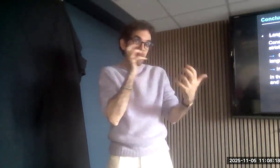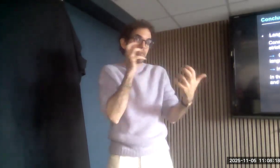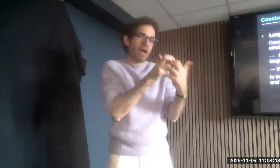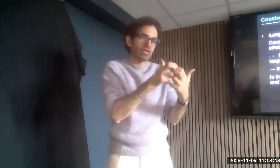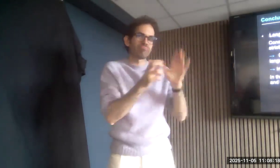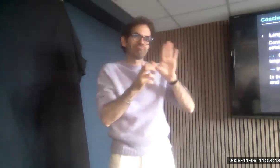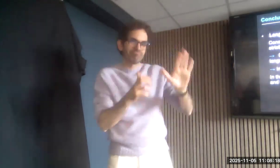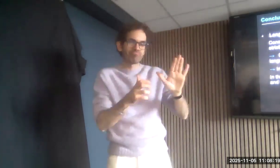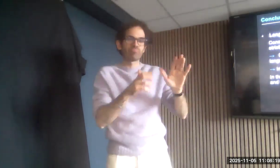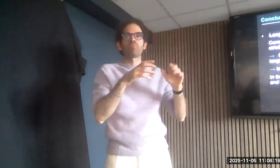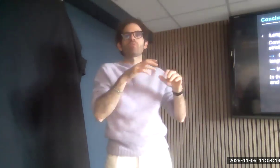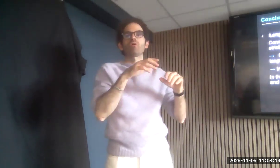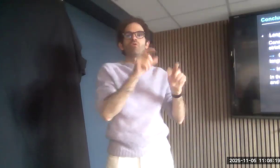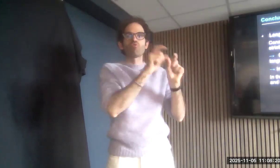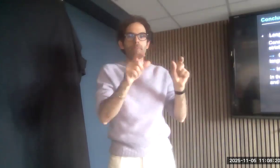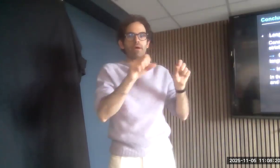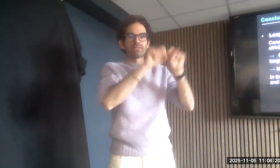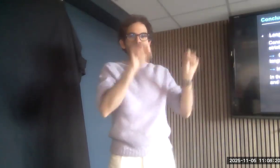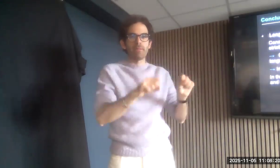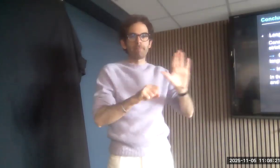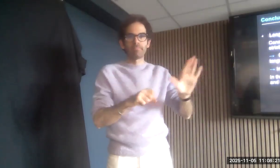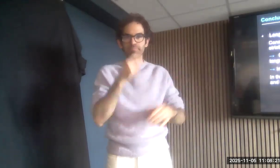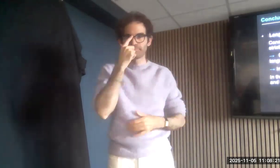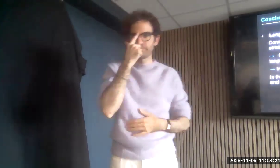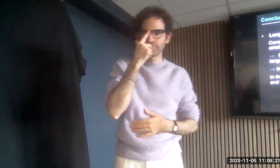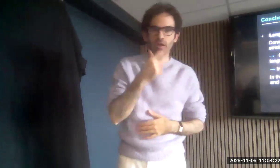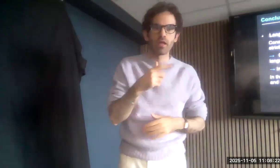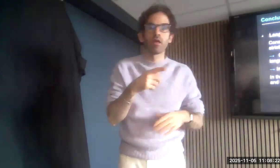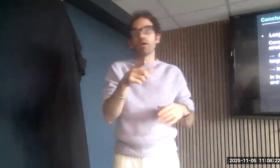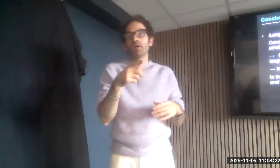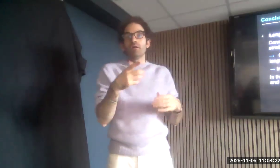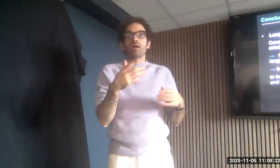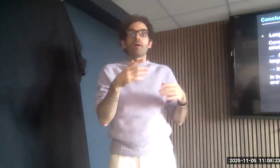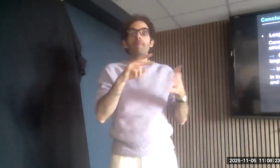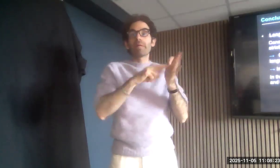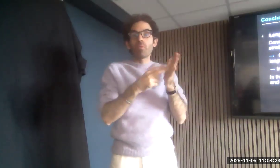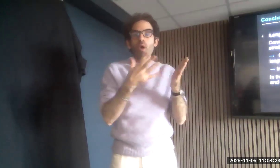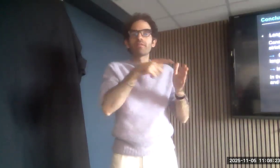and left alone as is. It actually has been changed to match the phonological